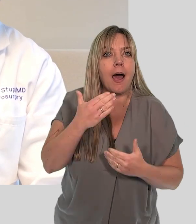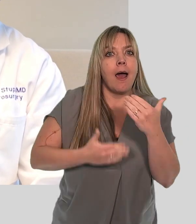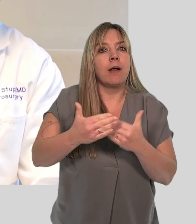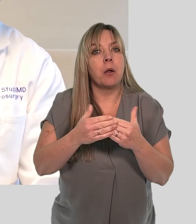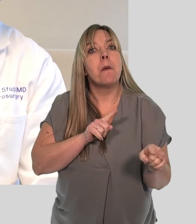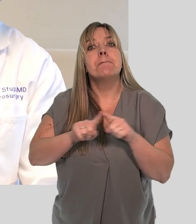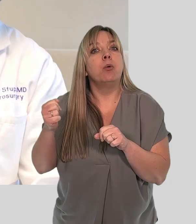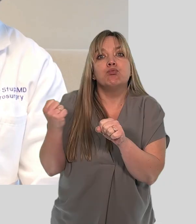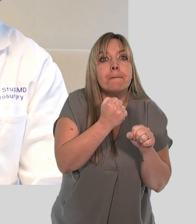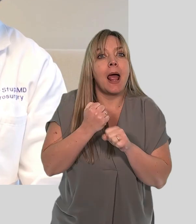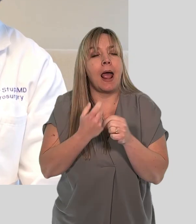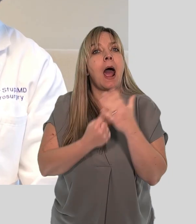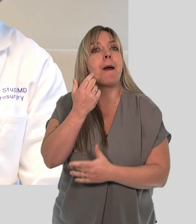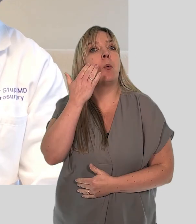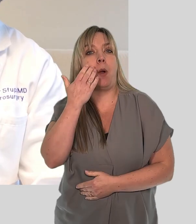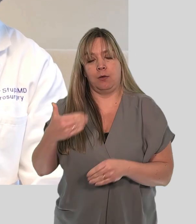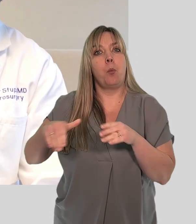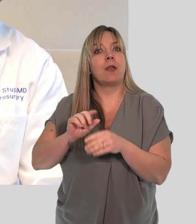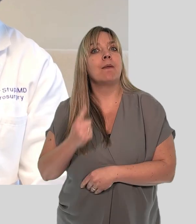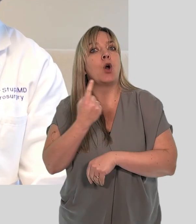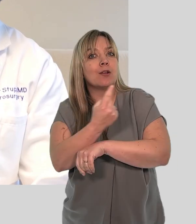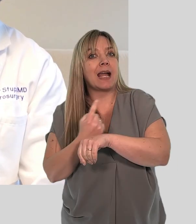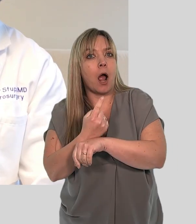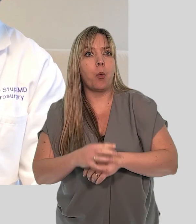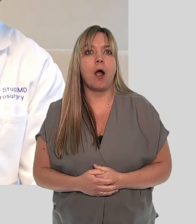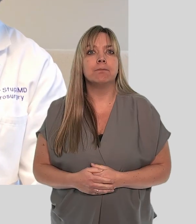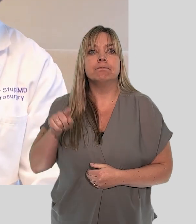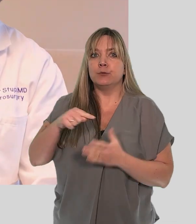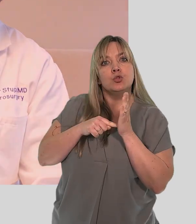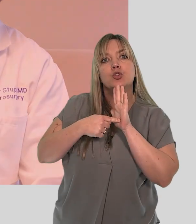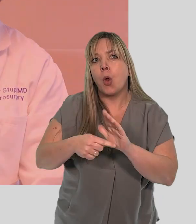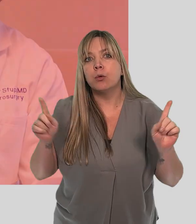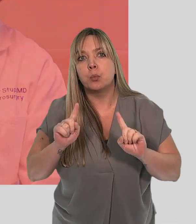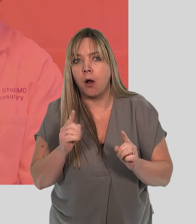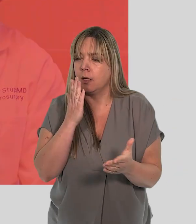in which drugs need to be circulating in the blood in order to penetrate into the brain.